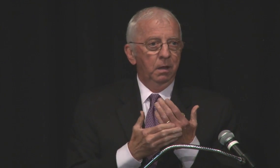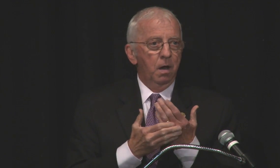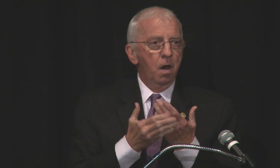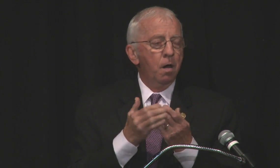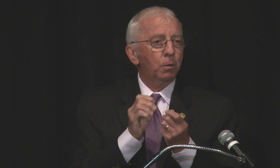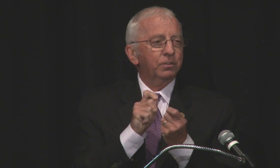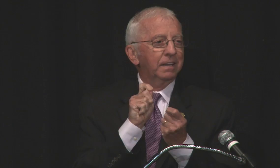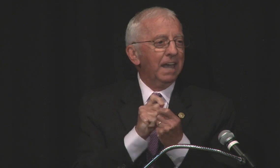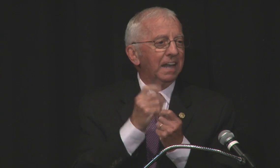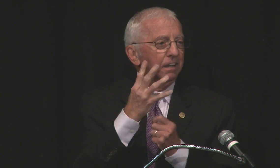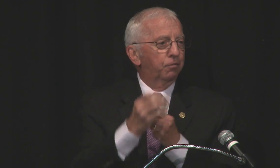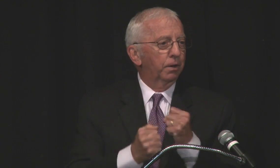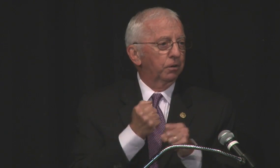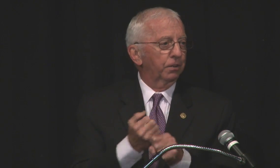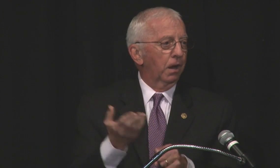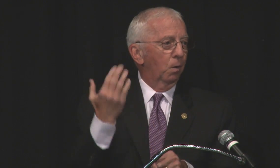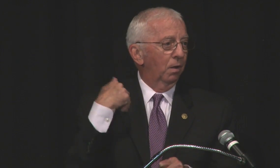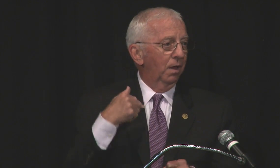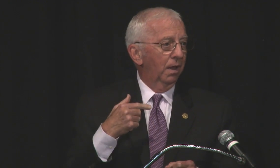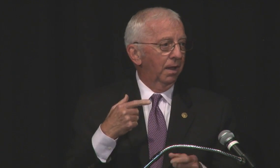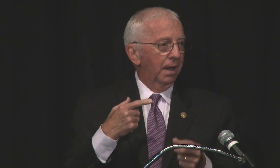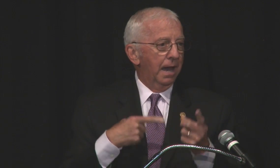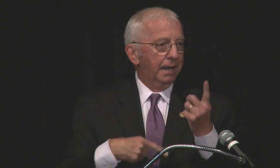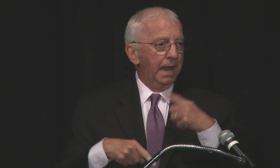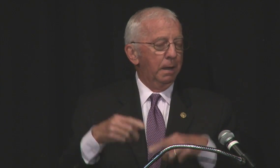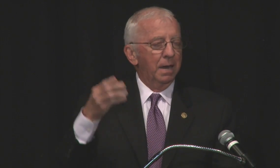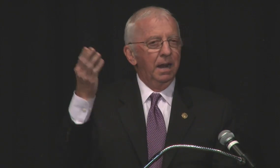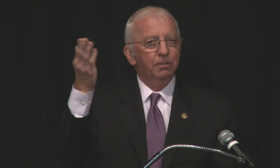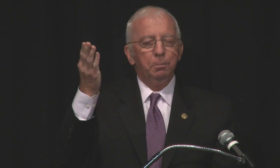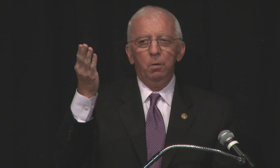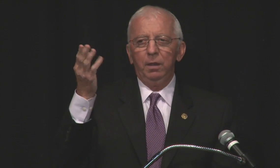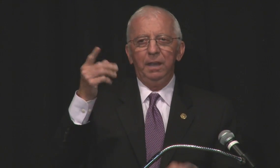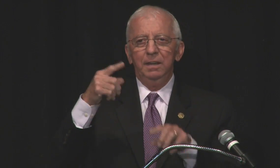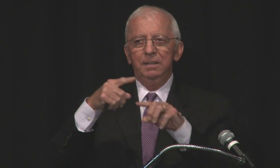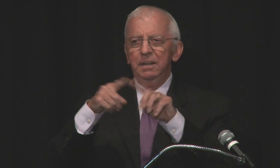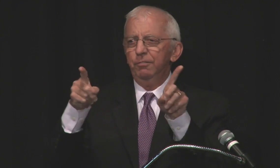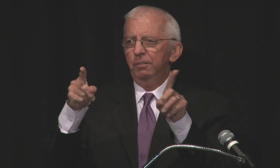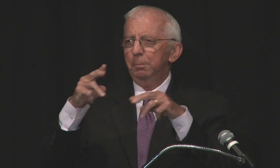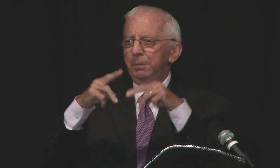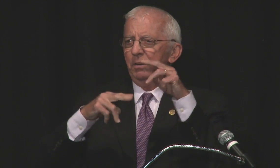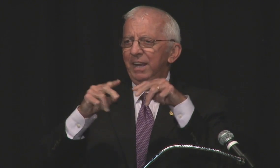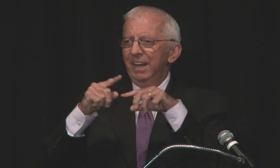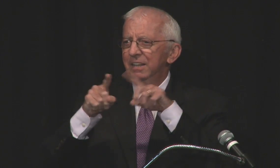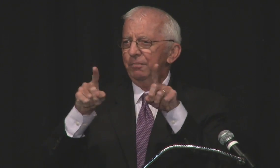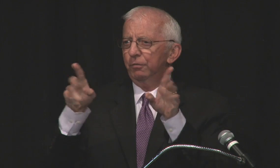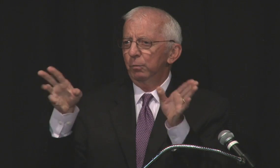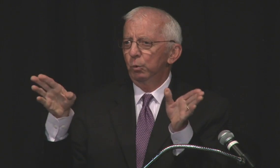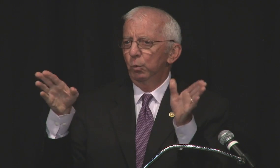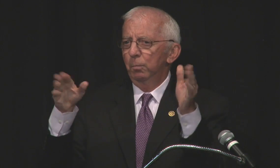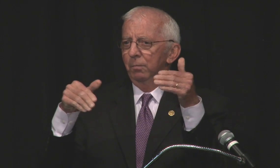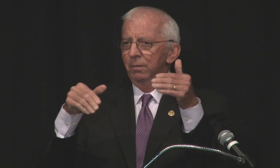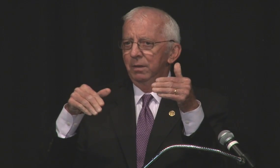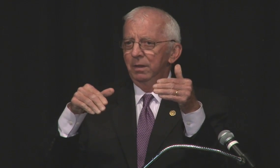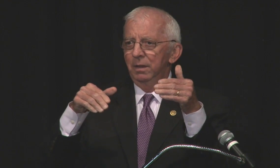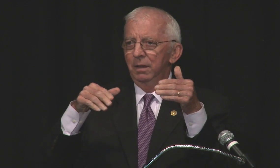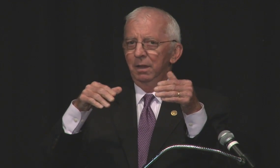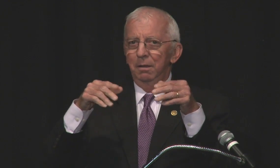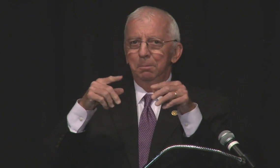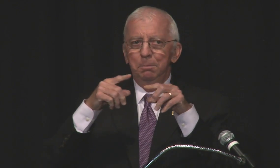Almost exactly four years ago. I came and I spoke, in a different building in a different room.